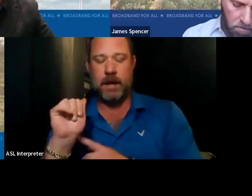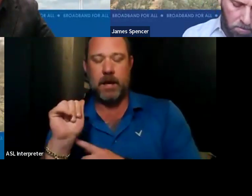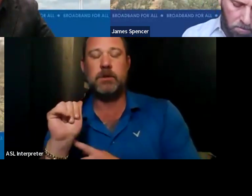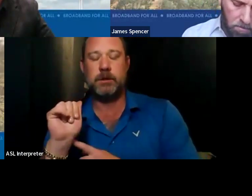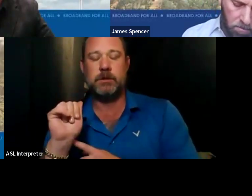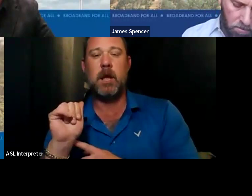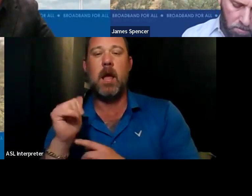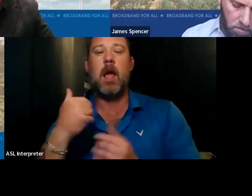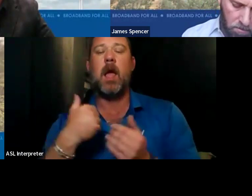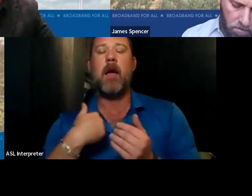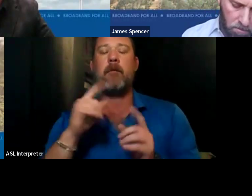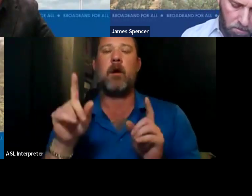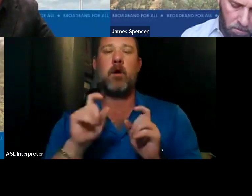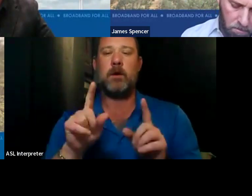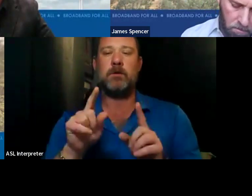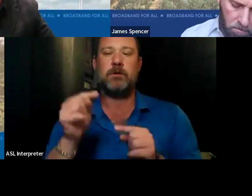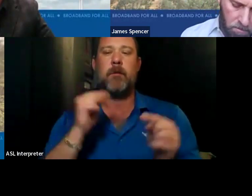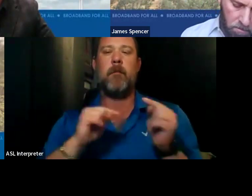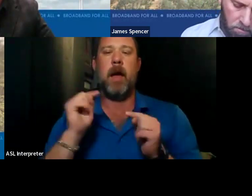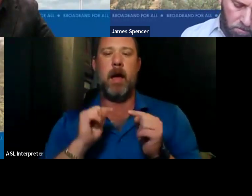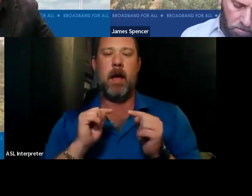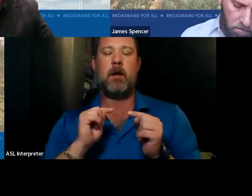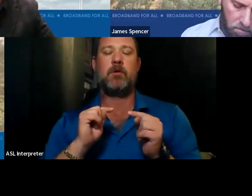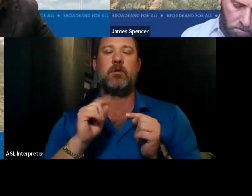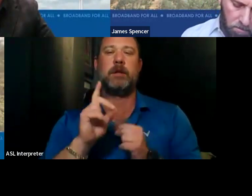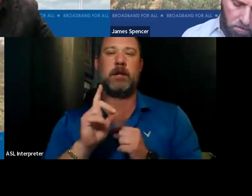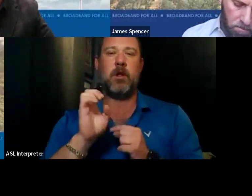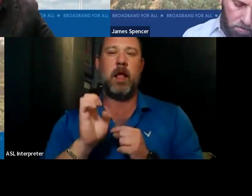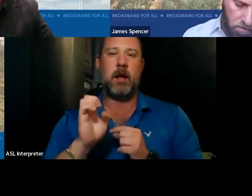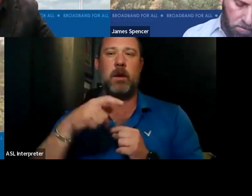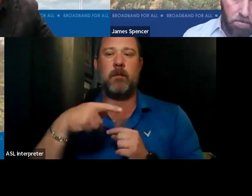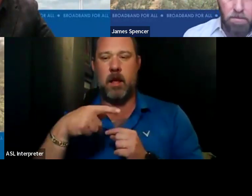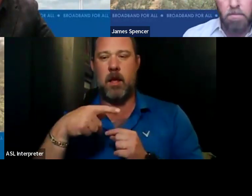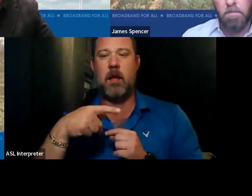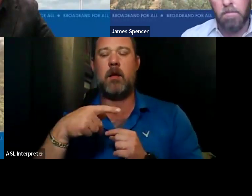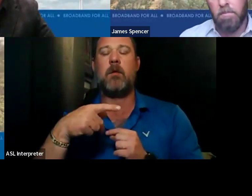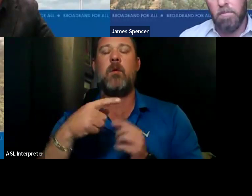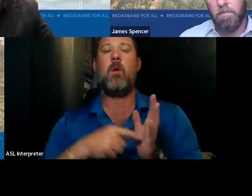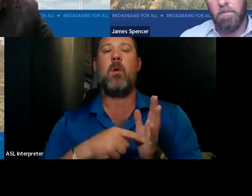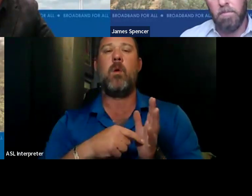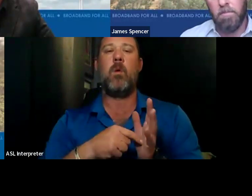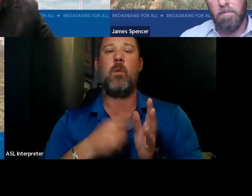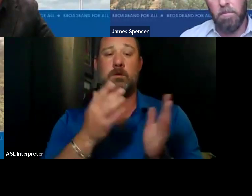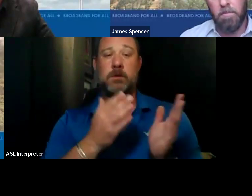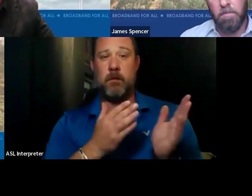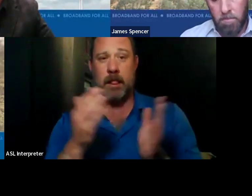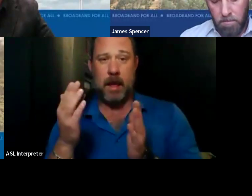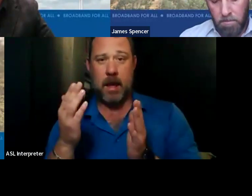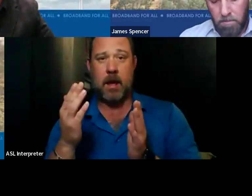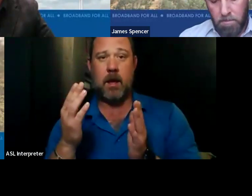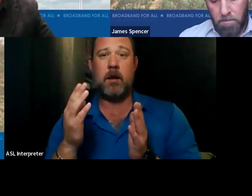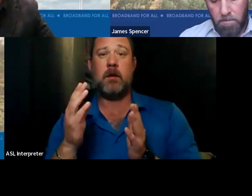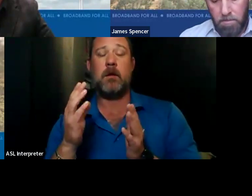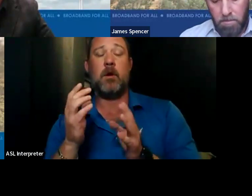I do have a question going back to the Digital Equity Plan. Once the plan has been co-created,